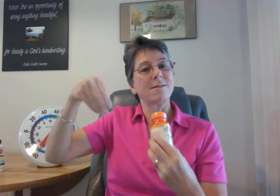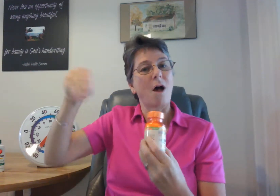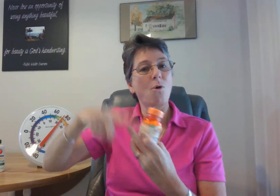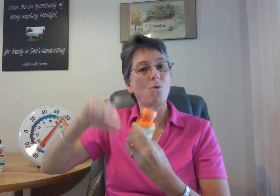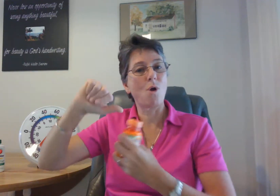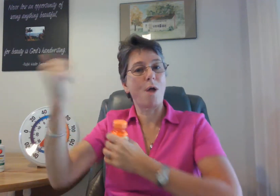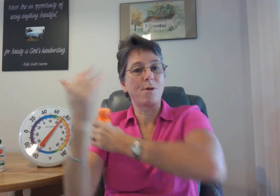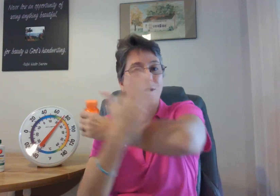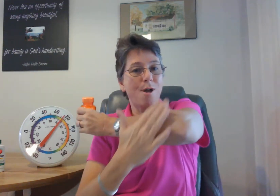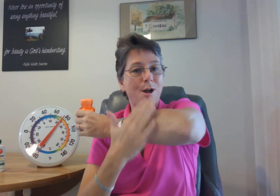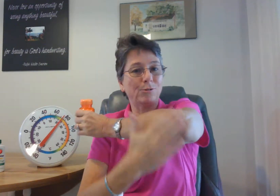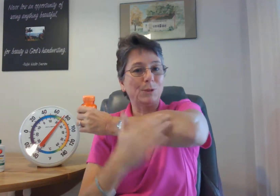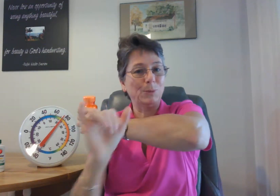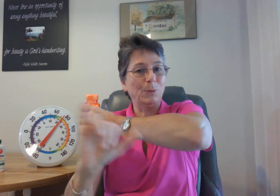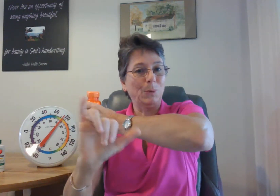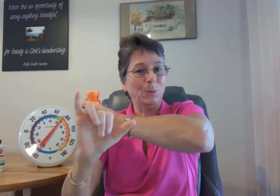In fact, it is either warm or even hot.